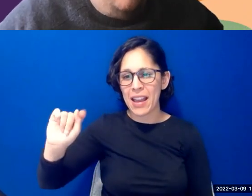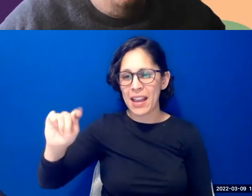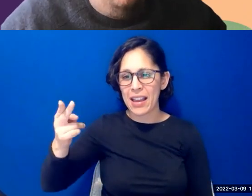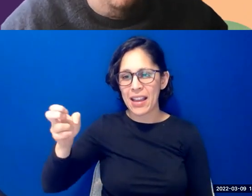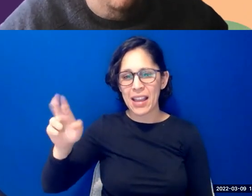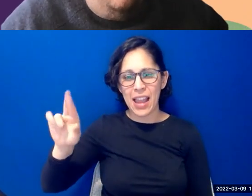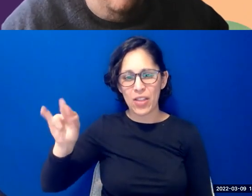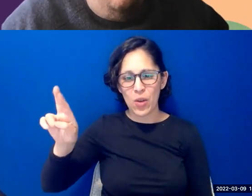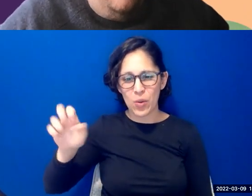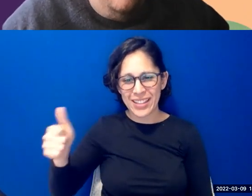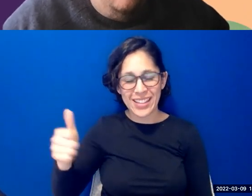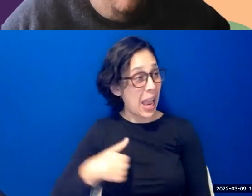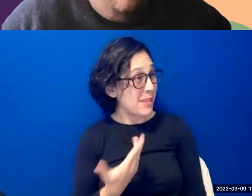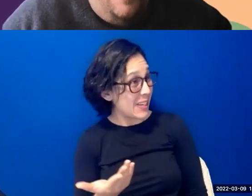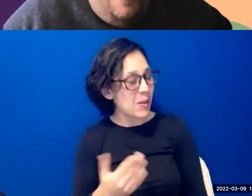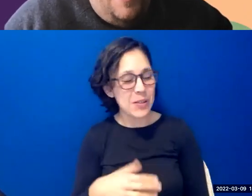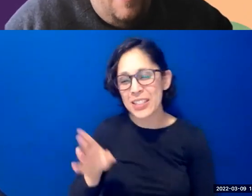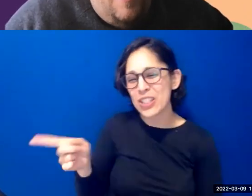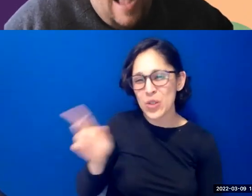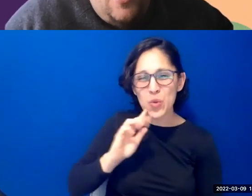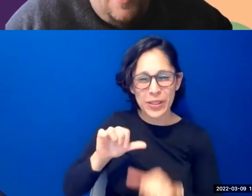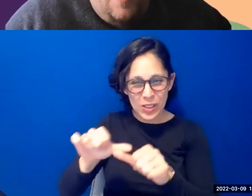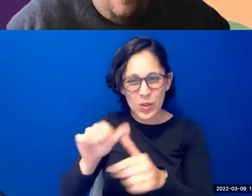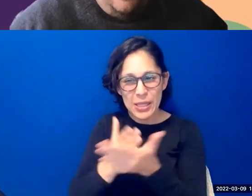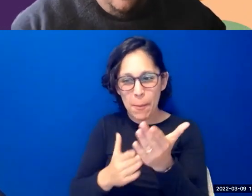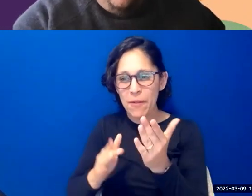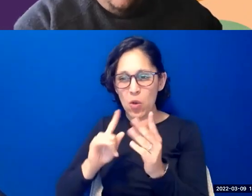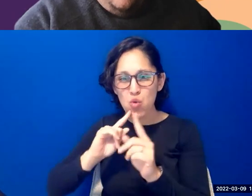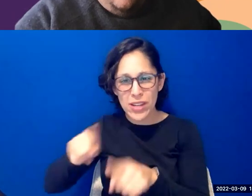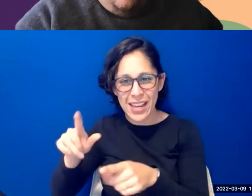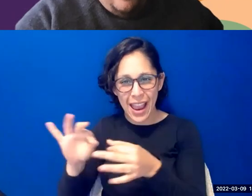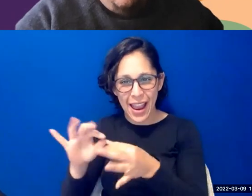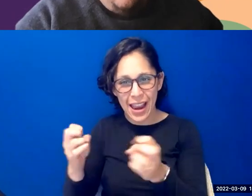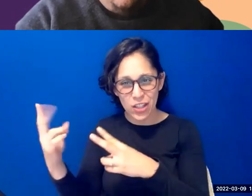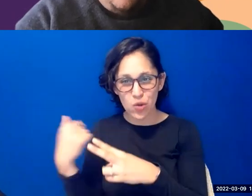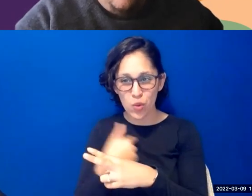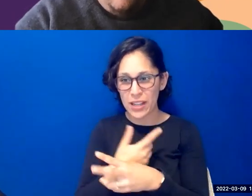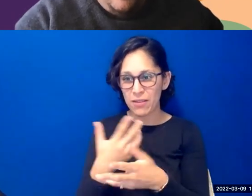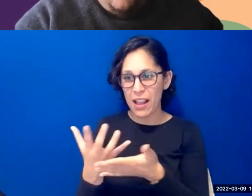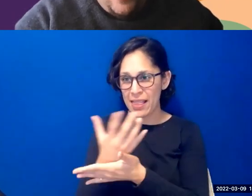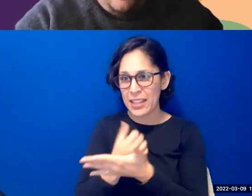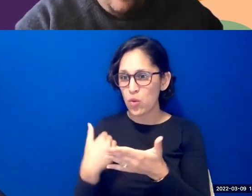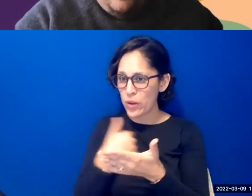Kyle Livie (he/him/his): kevin's gonna continue on with. Kyle Livie (he/him/his): Some of the reactions that we have received already and we have some stuff coming into the chat as well.